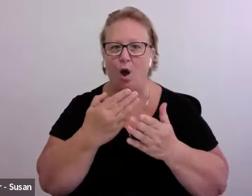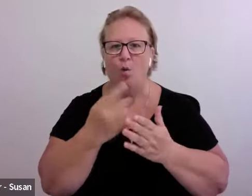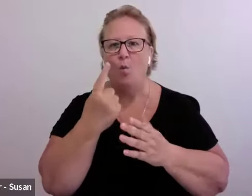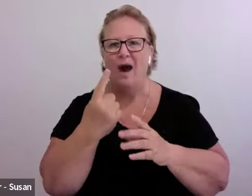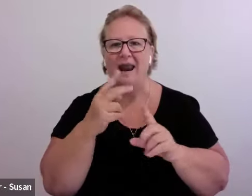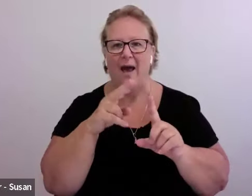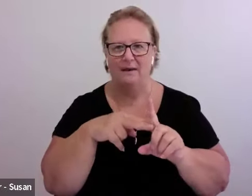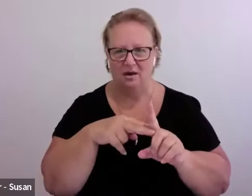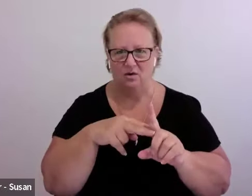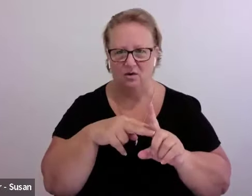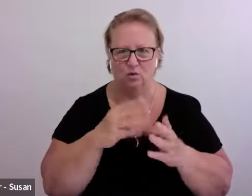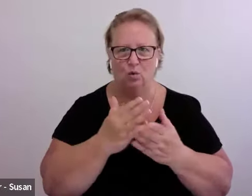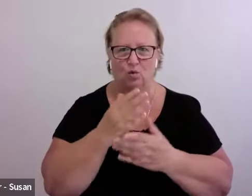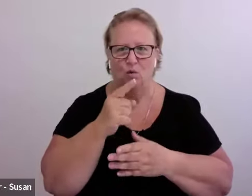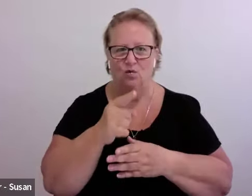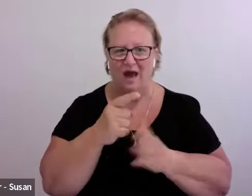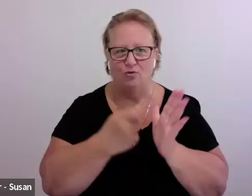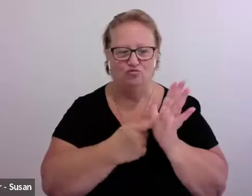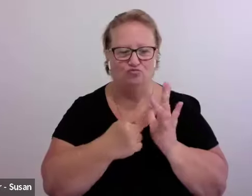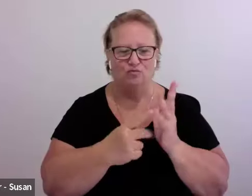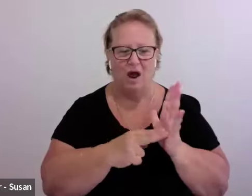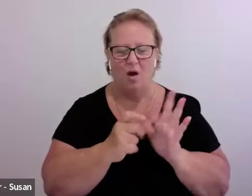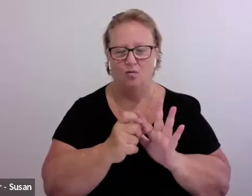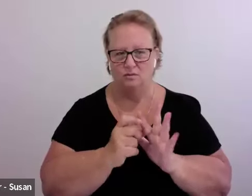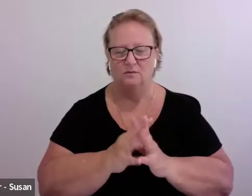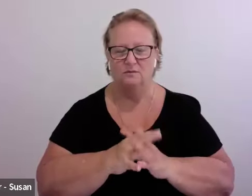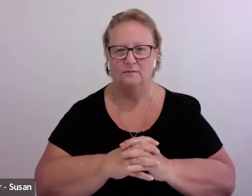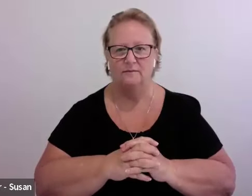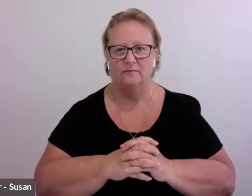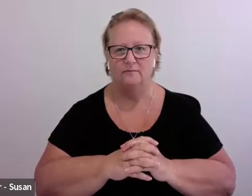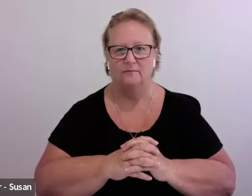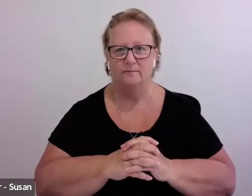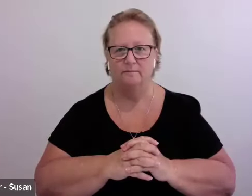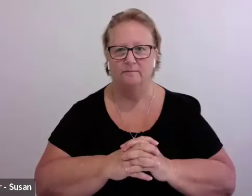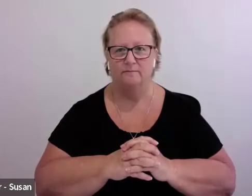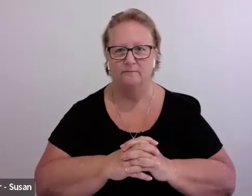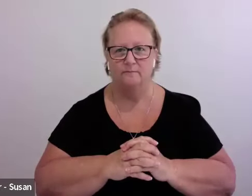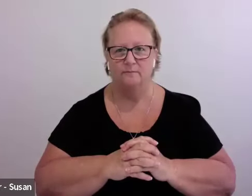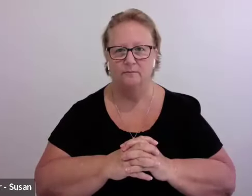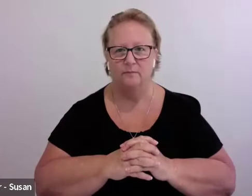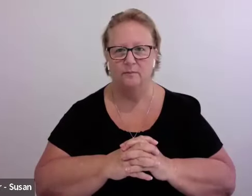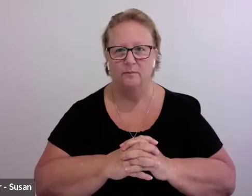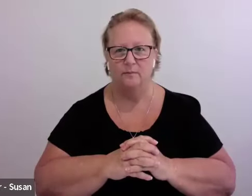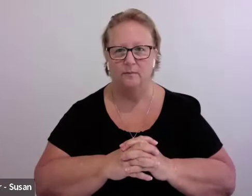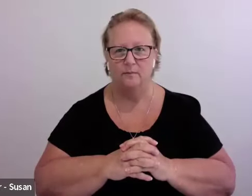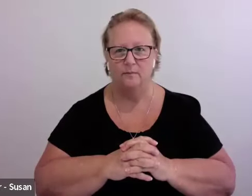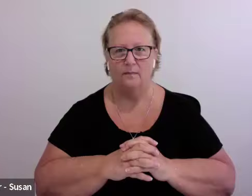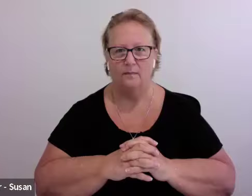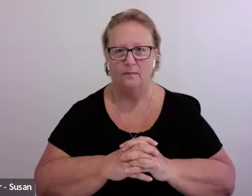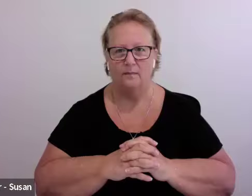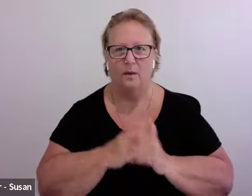within your project. Just as a reminder, team members can